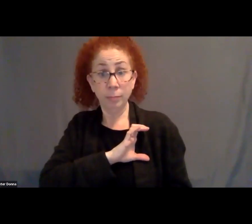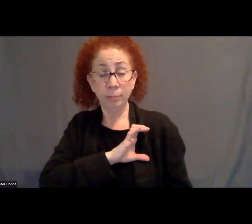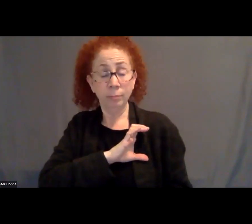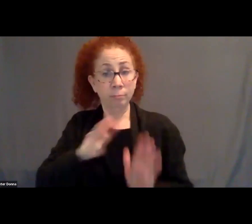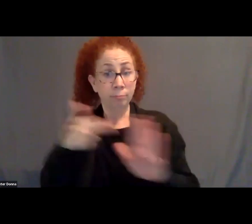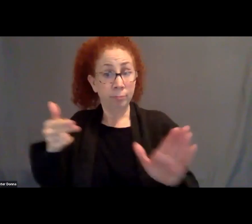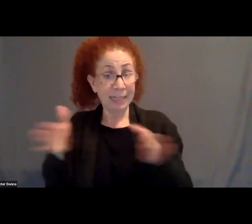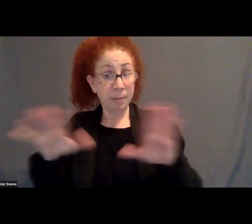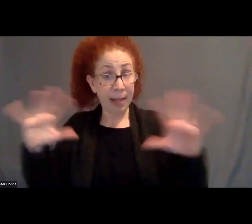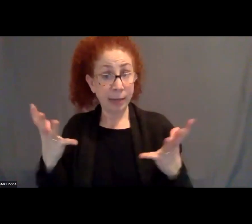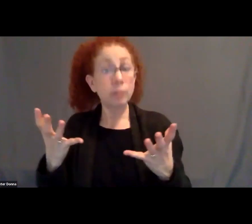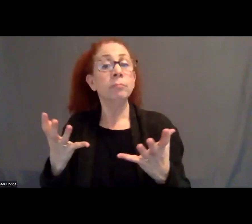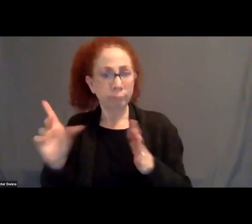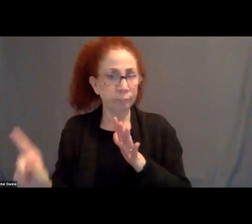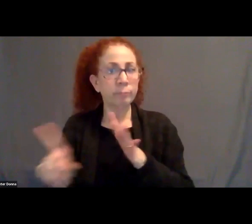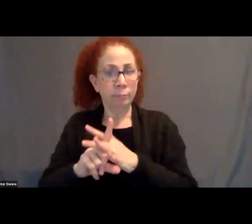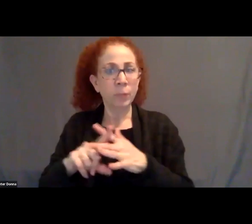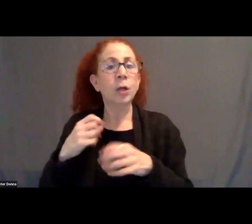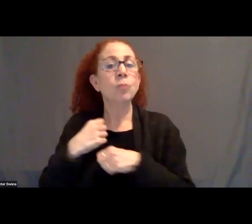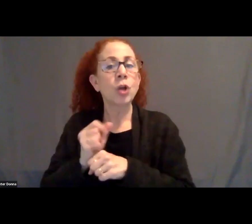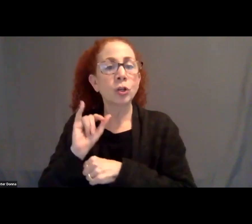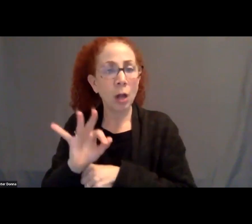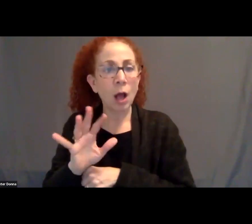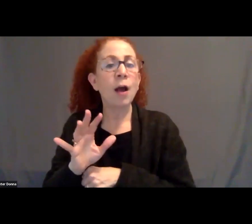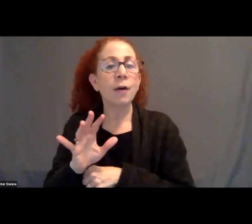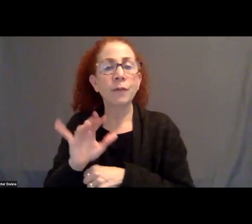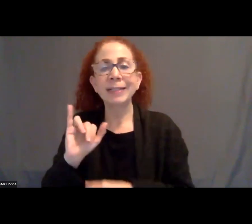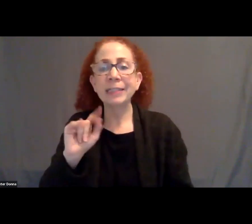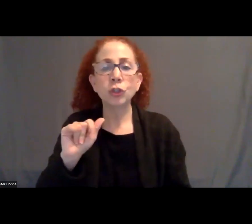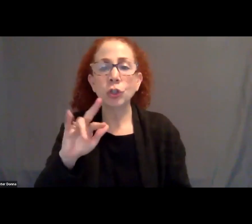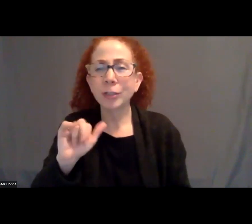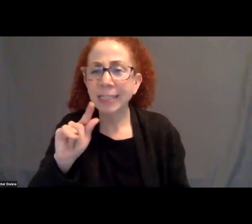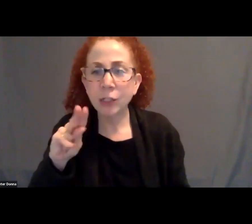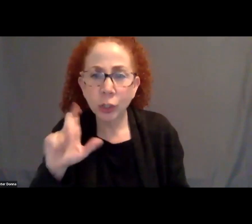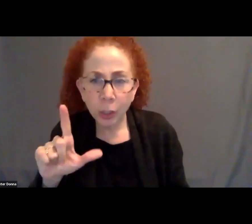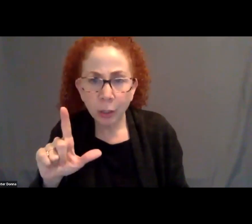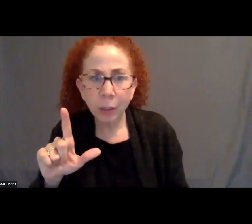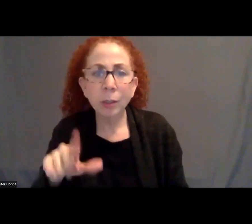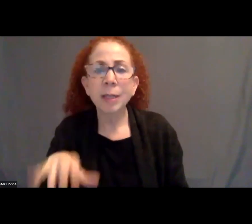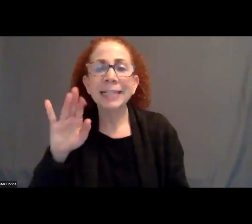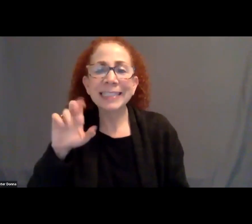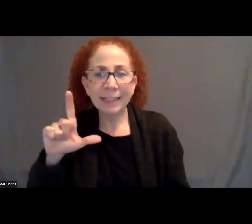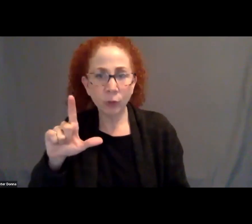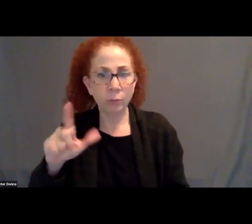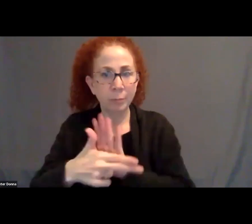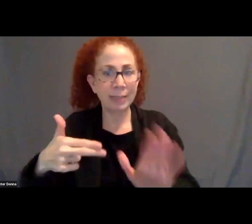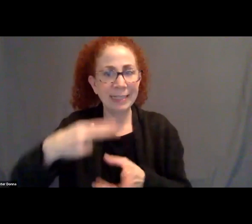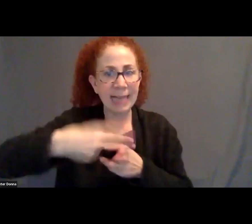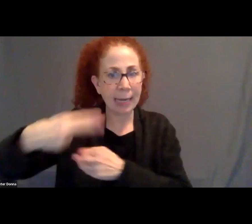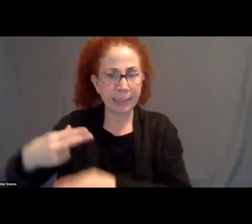gave rise to the production of interstitial civil statuses.